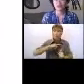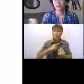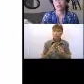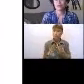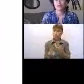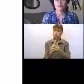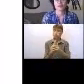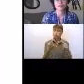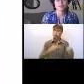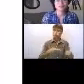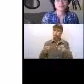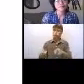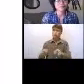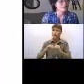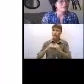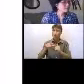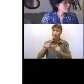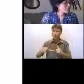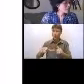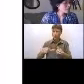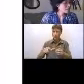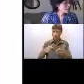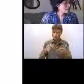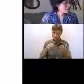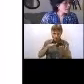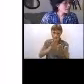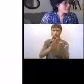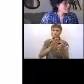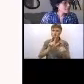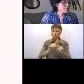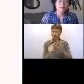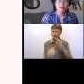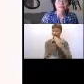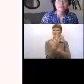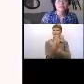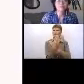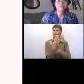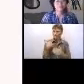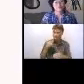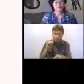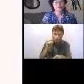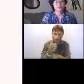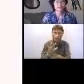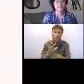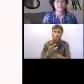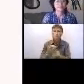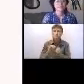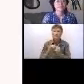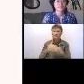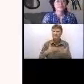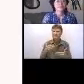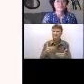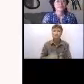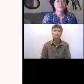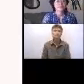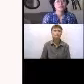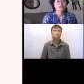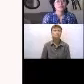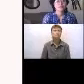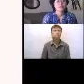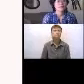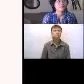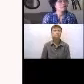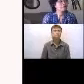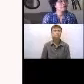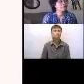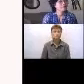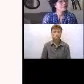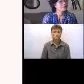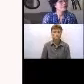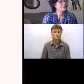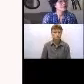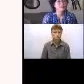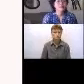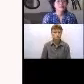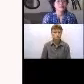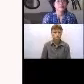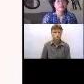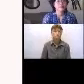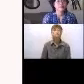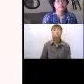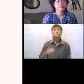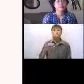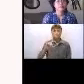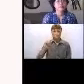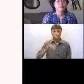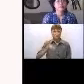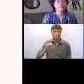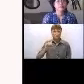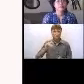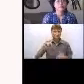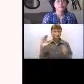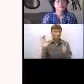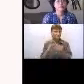you move forward. So this is an opportunity for folks who, who